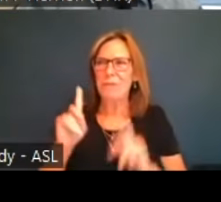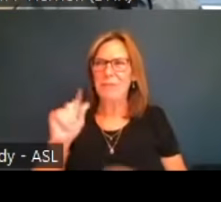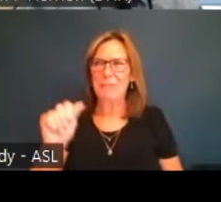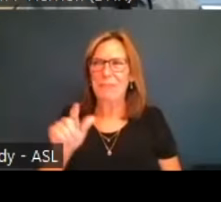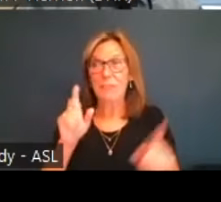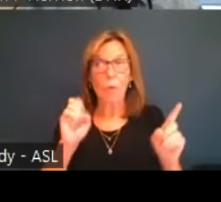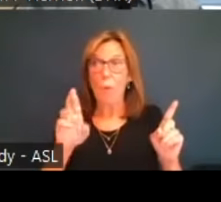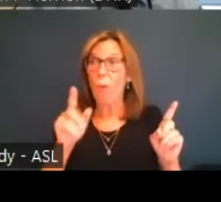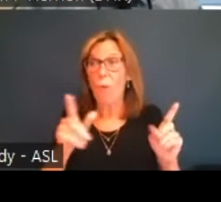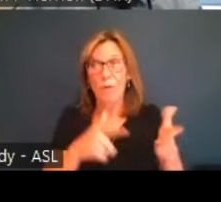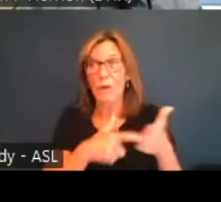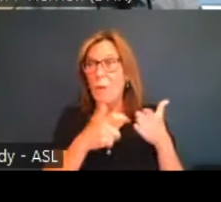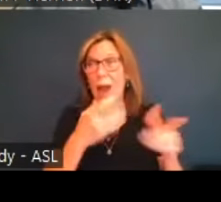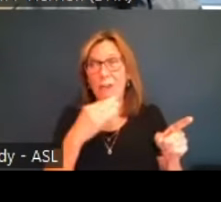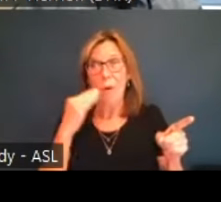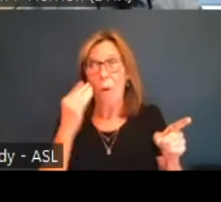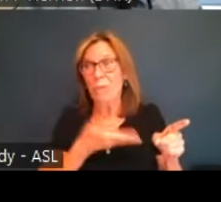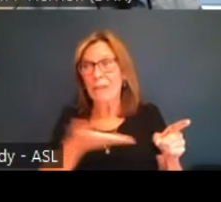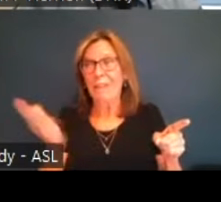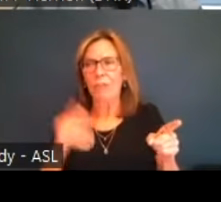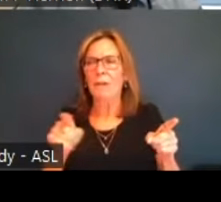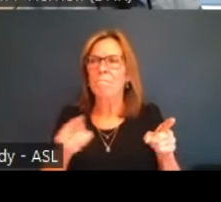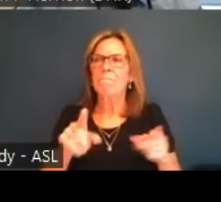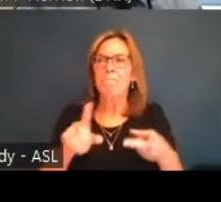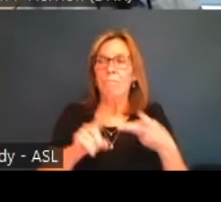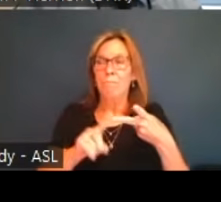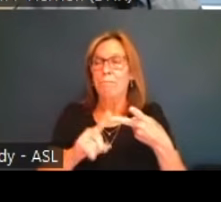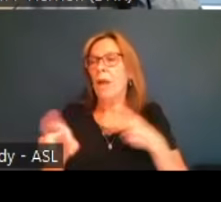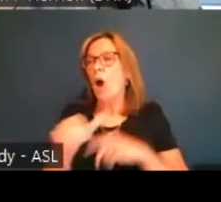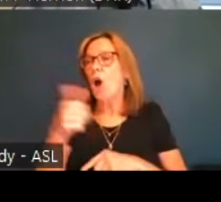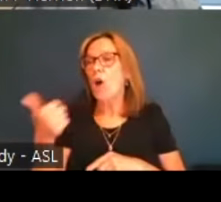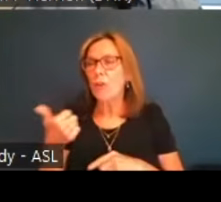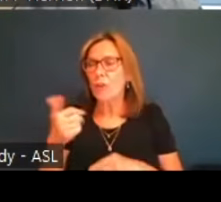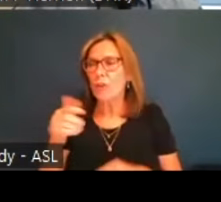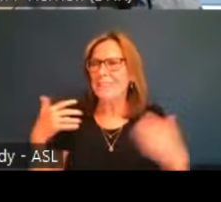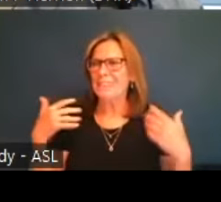public accommodation, There's sometimes some confusion here in this area of the law, Invariably the press loves to